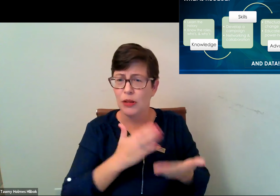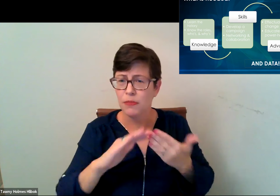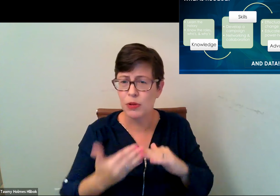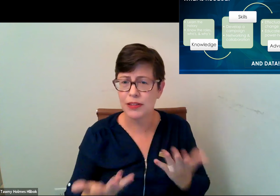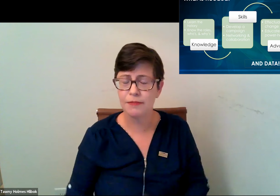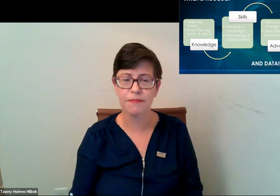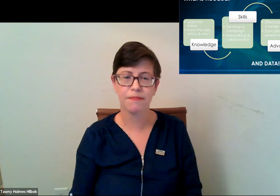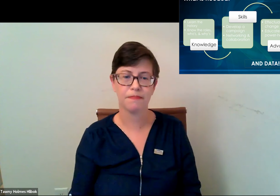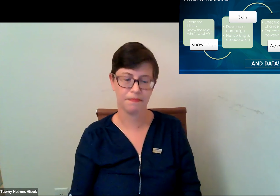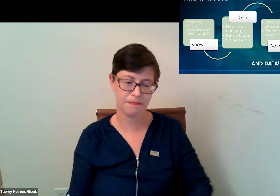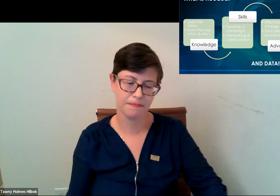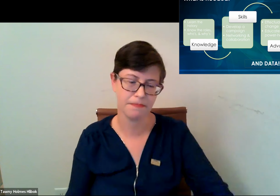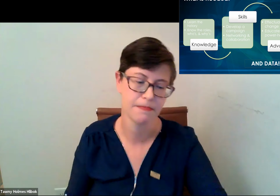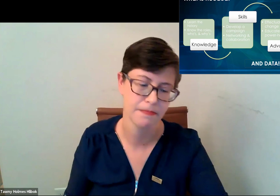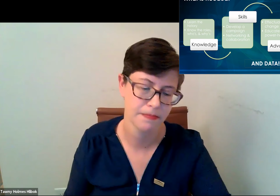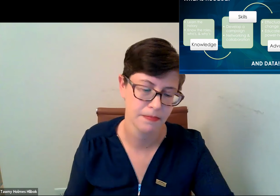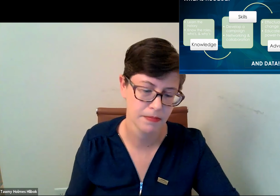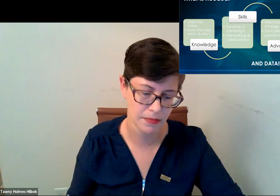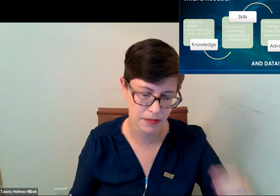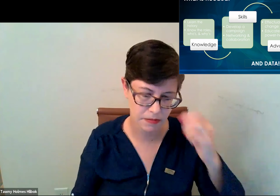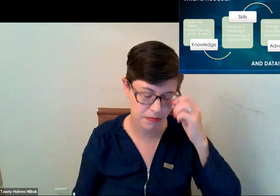to further our discussion and bring that into our communities.